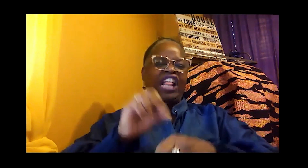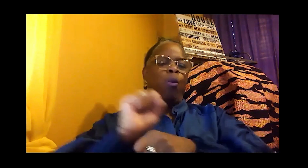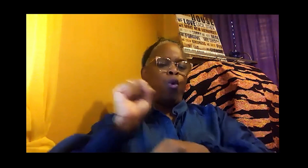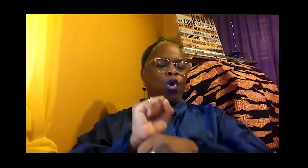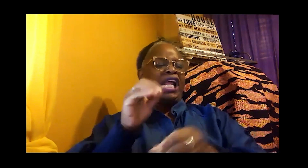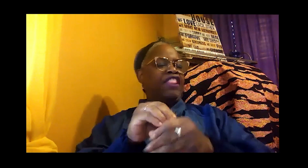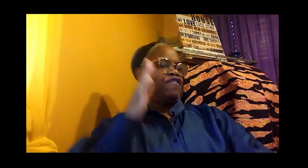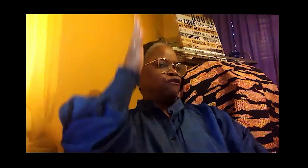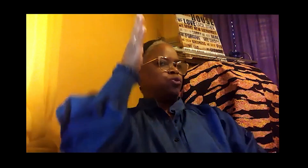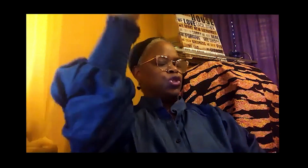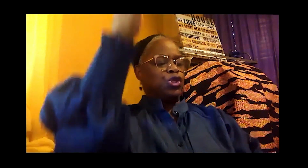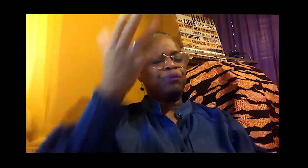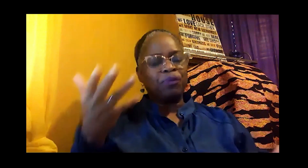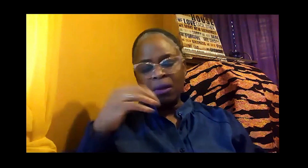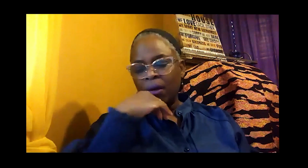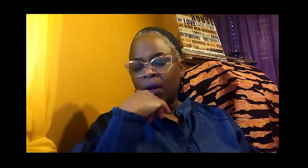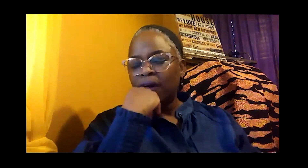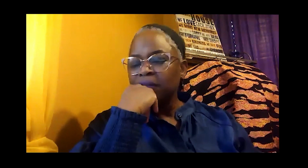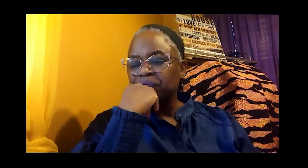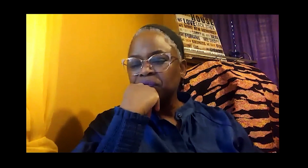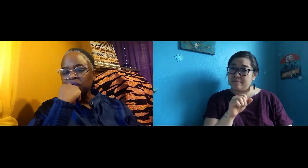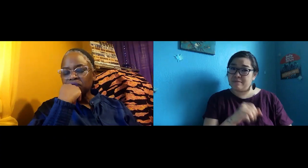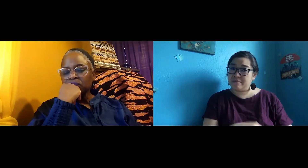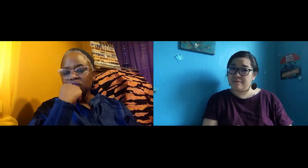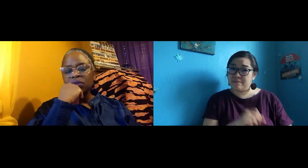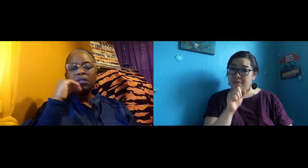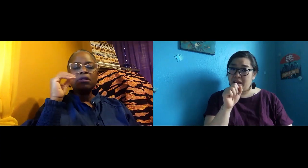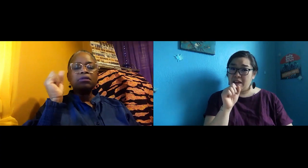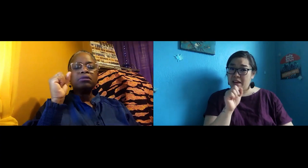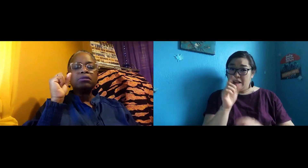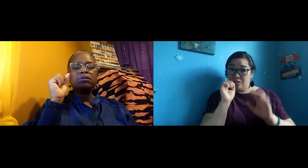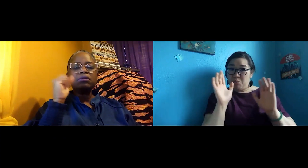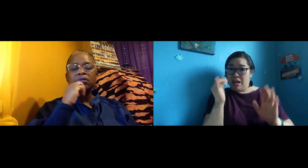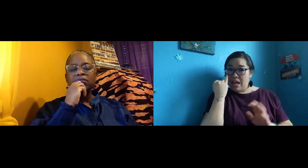must inform you that, that is indeed in the works for the near future. I think that's a great idea.